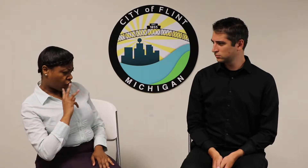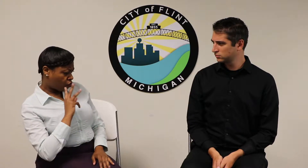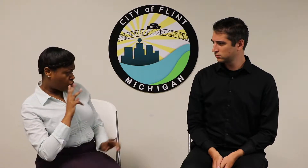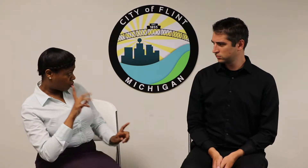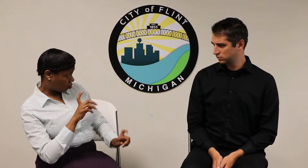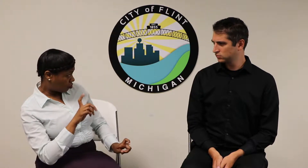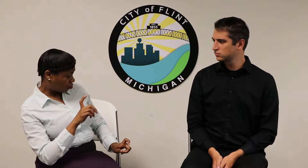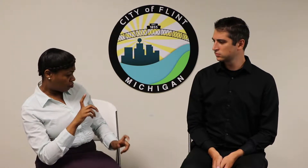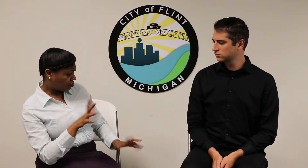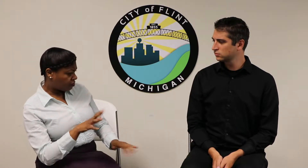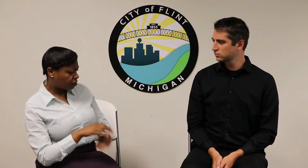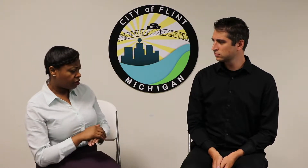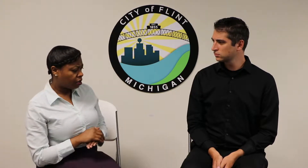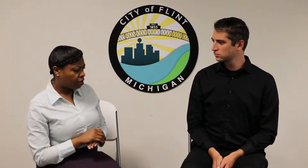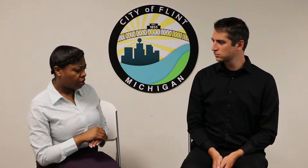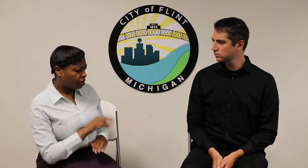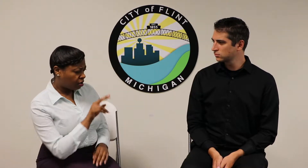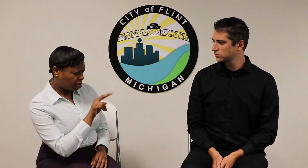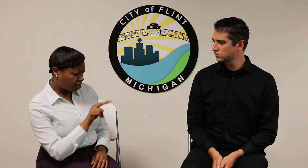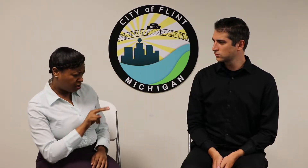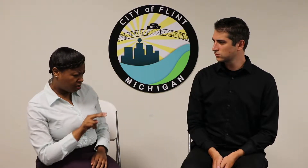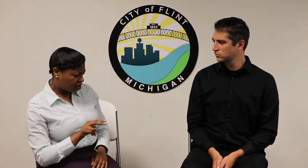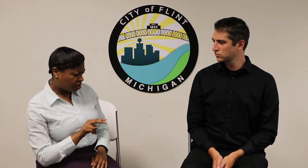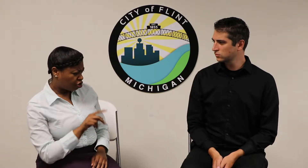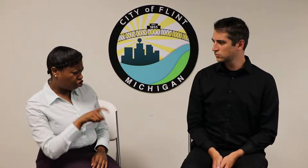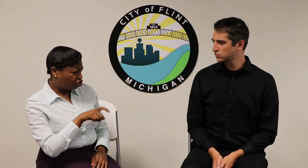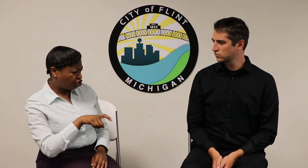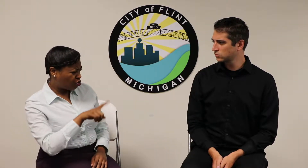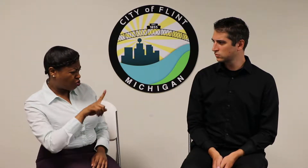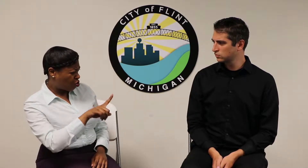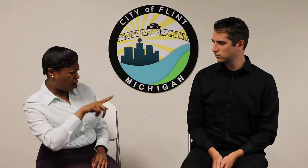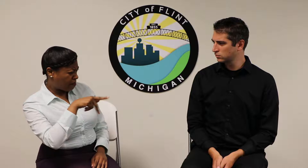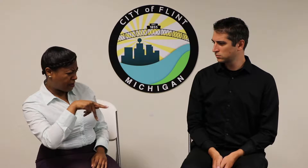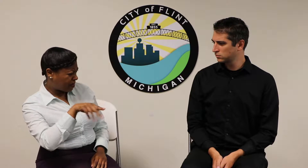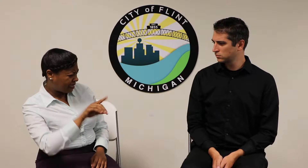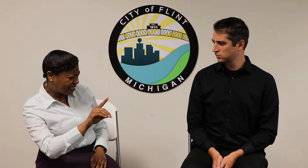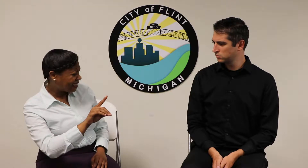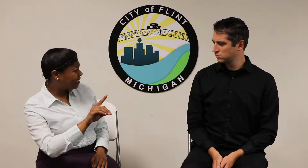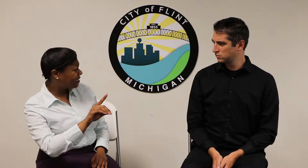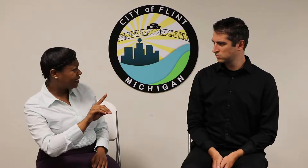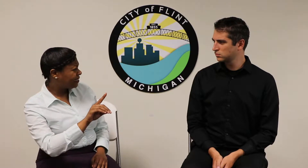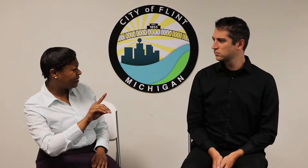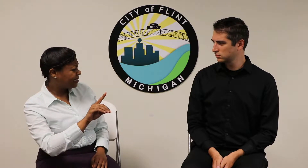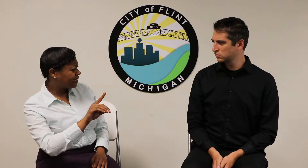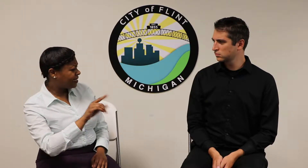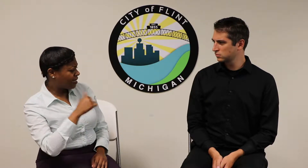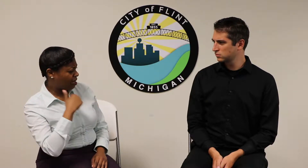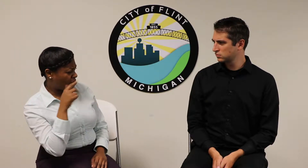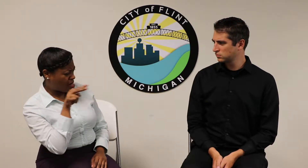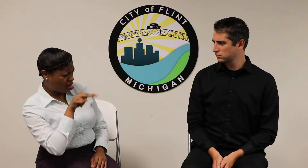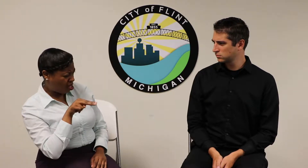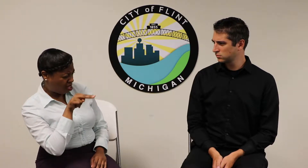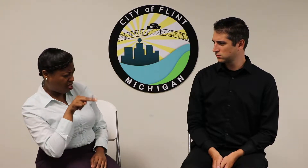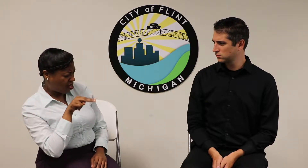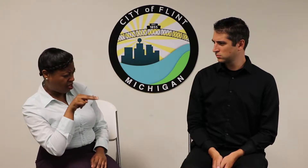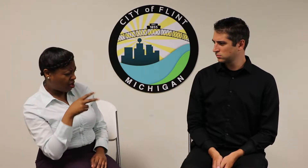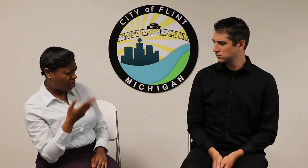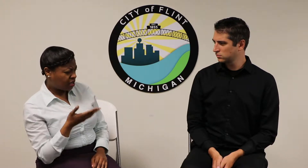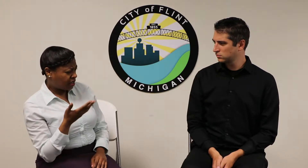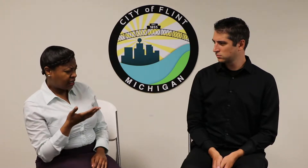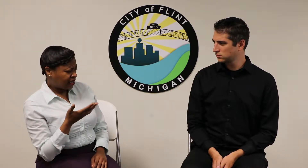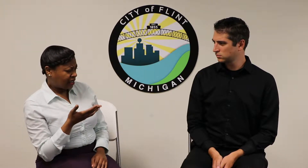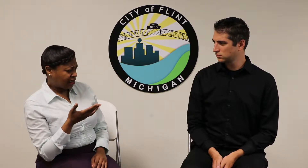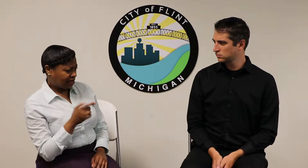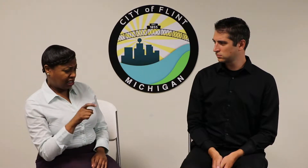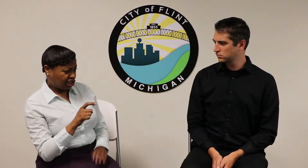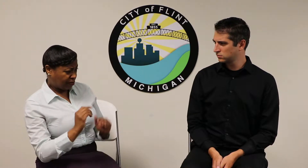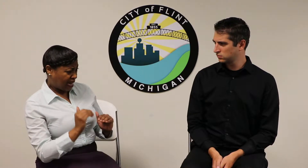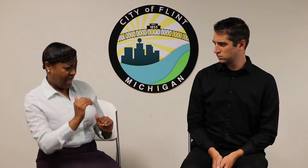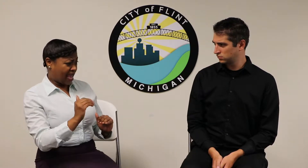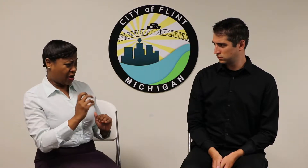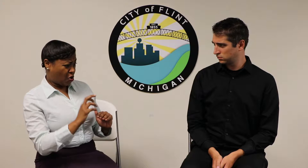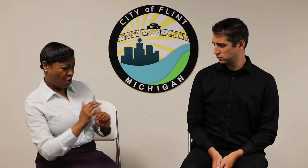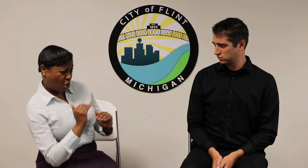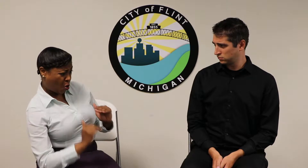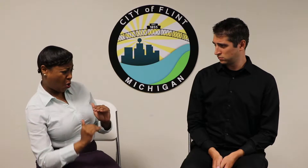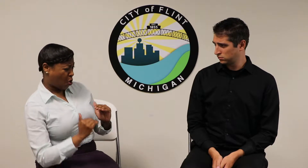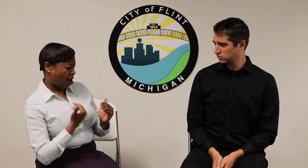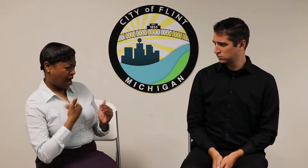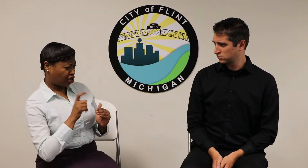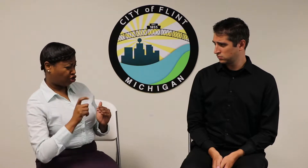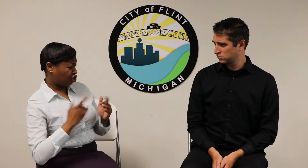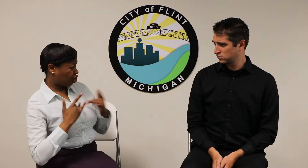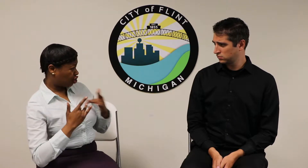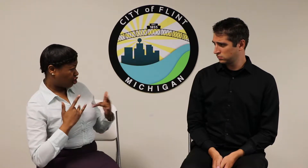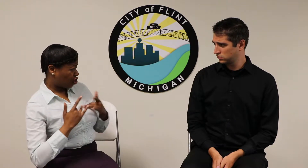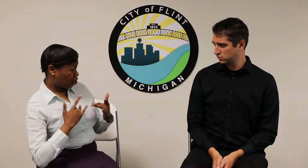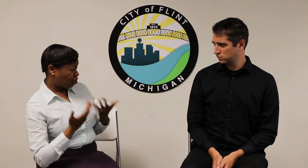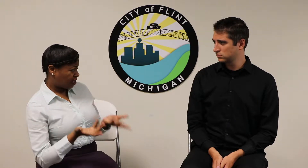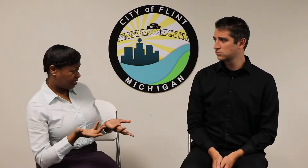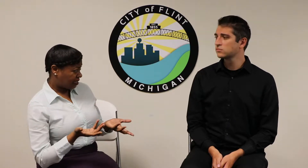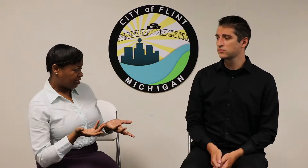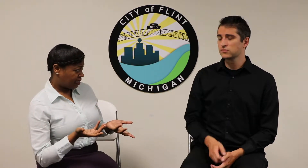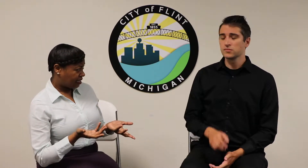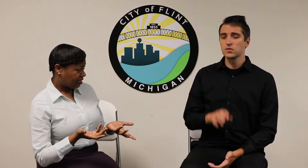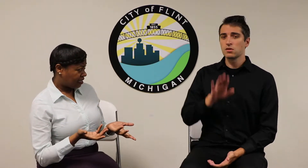and it's found to be 1PPB and one a little bit higher is that something that I should be concerned about?